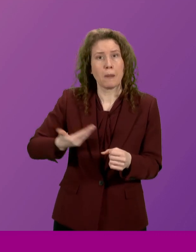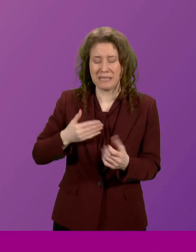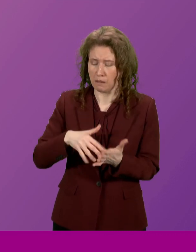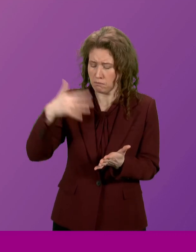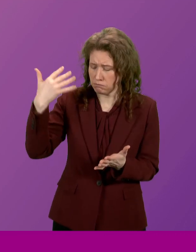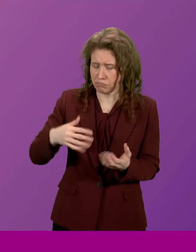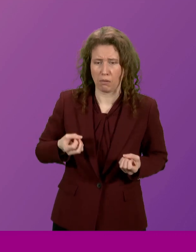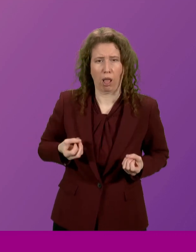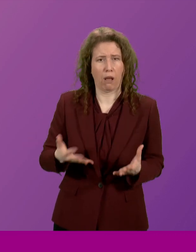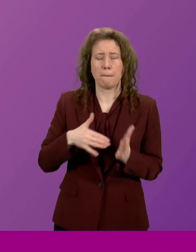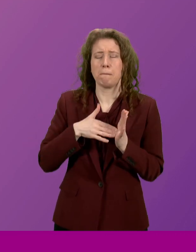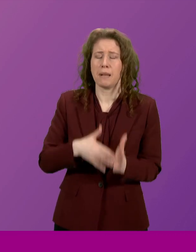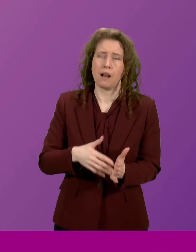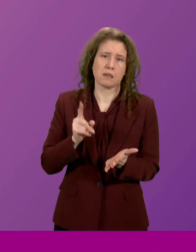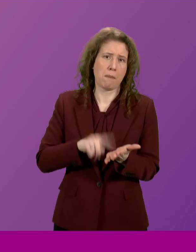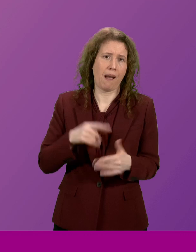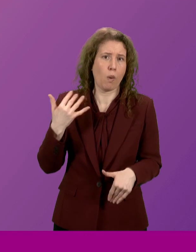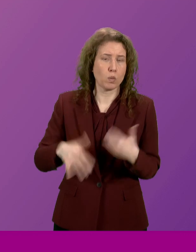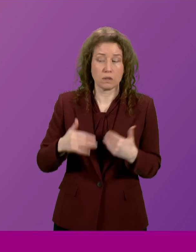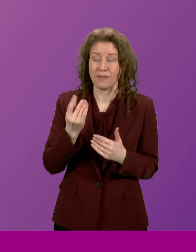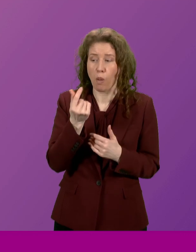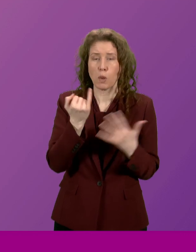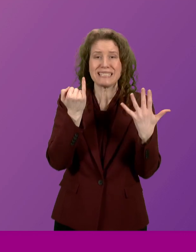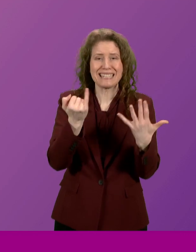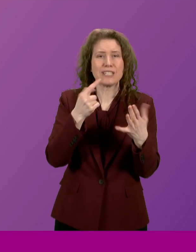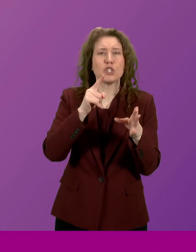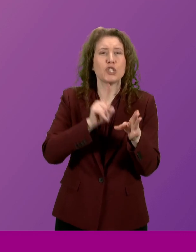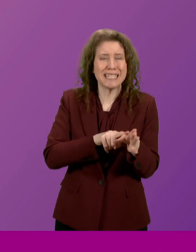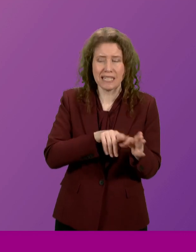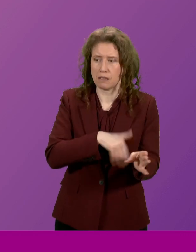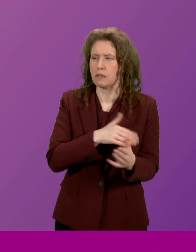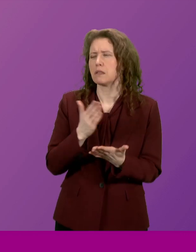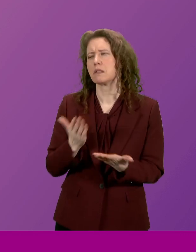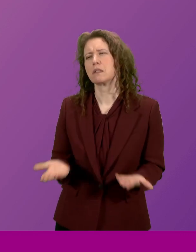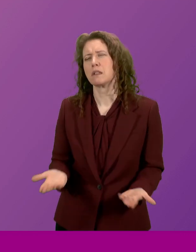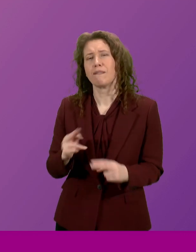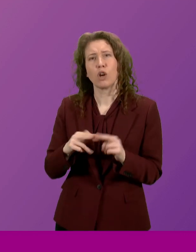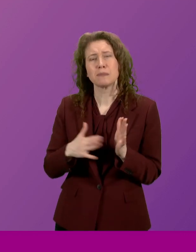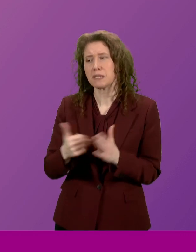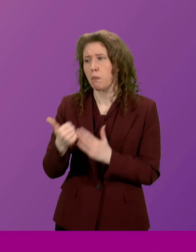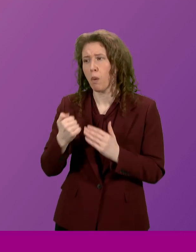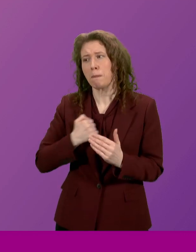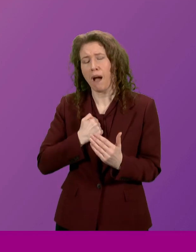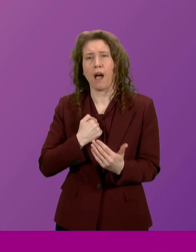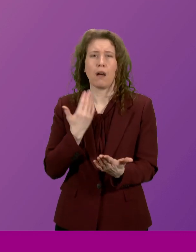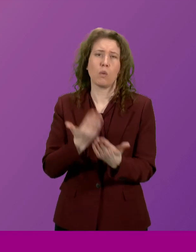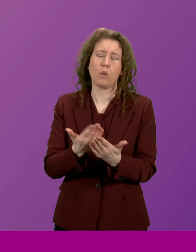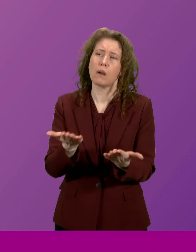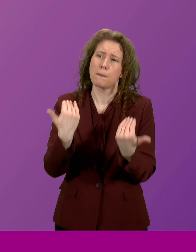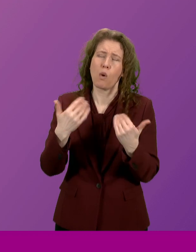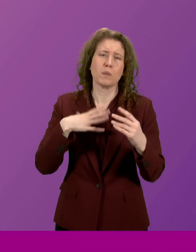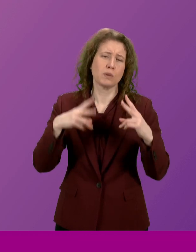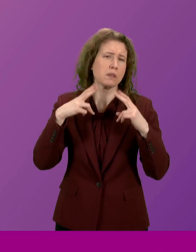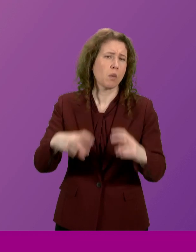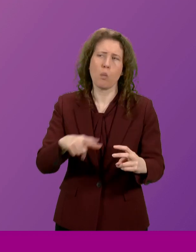of pounds. Will the First Minister support my calls for an inquiry into the fiasco and